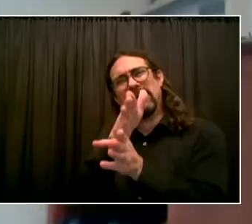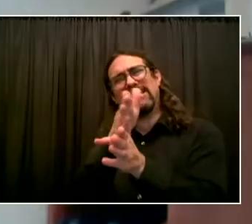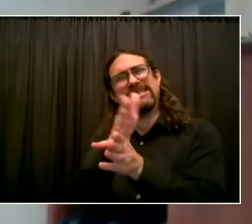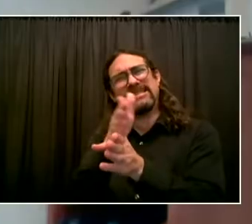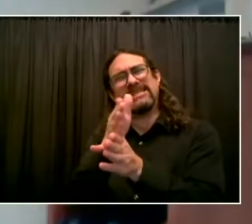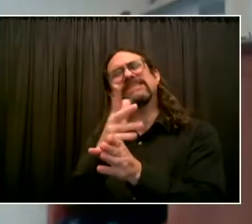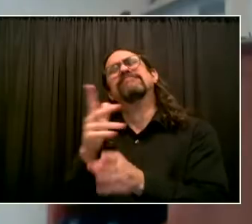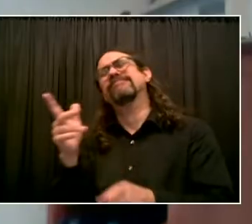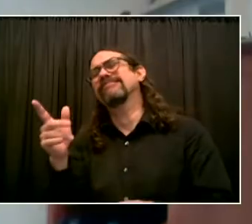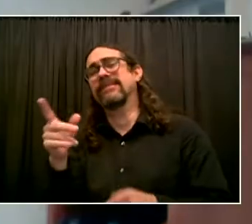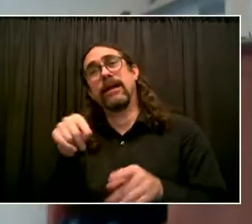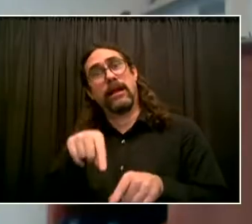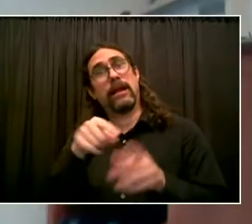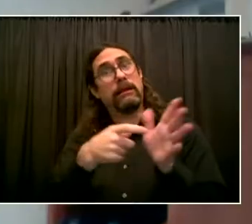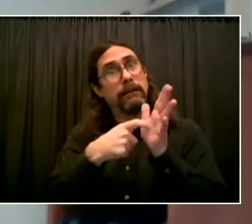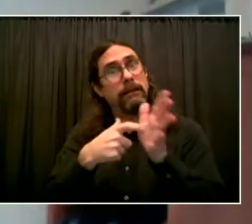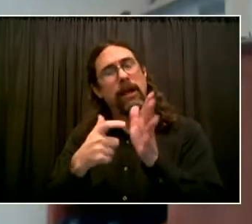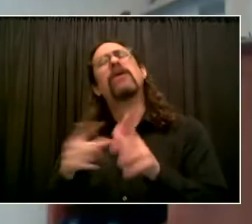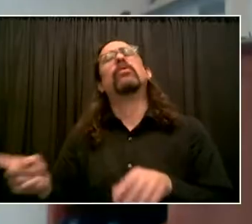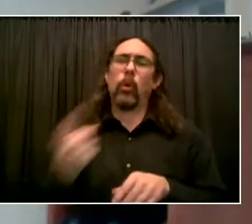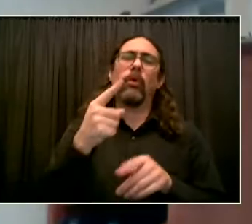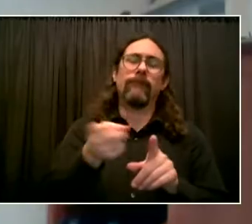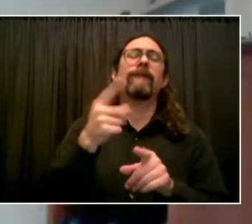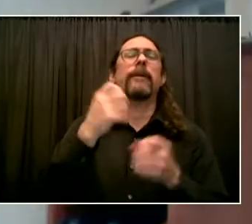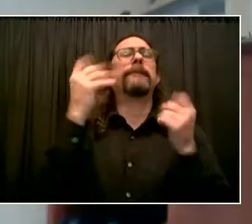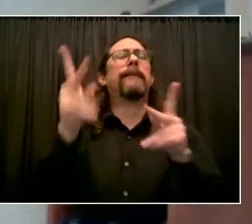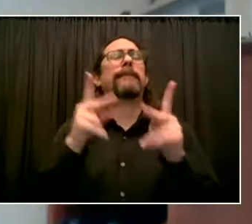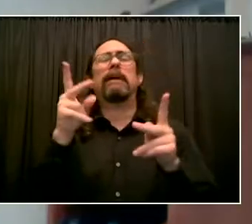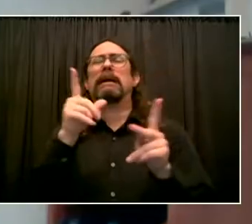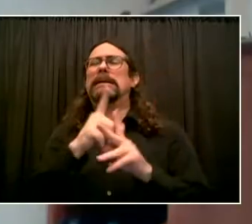WHO GET VACCINATED WH O HAVE BEEN SITTING ON THE FENCE, HESITANT,